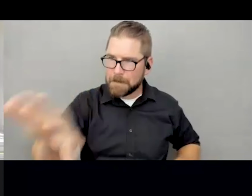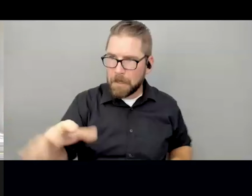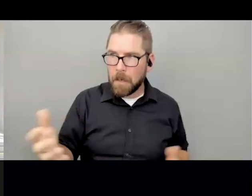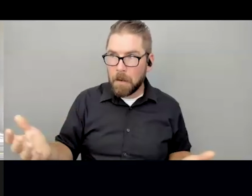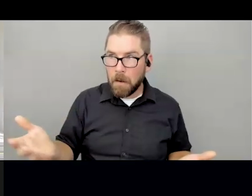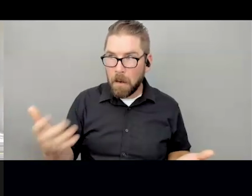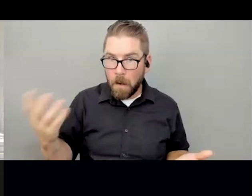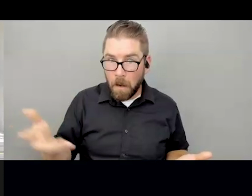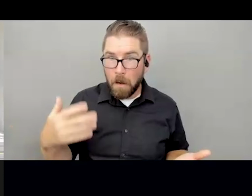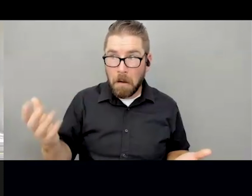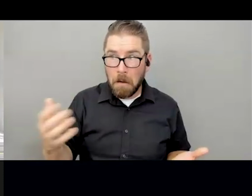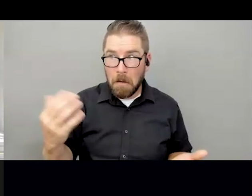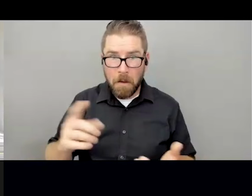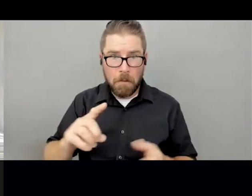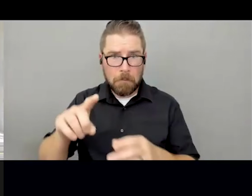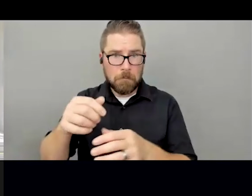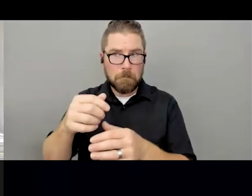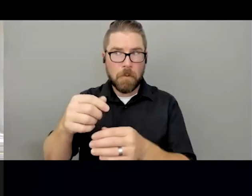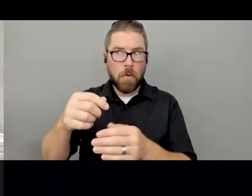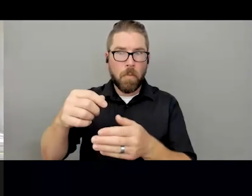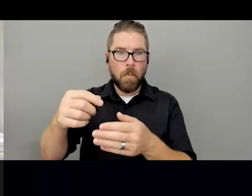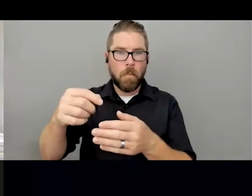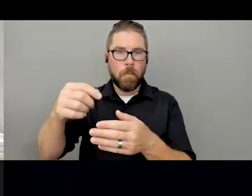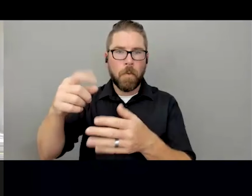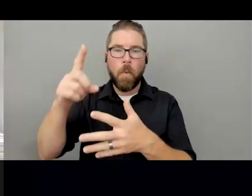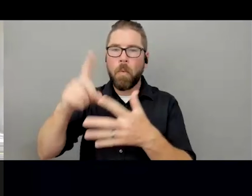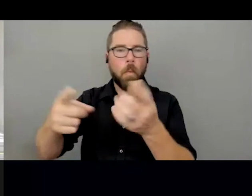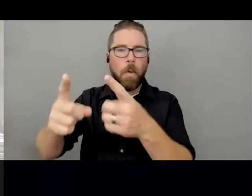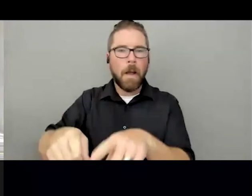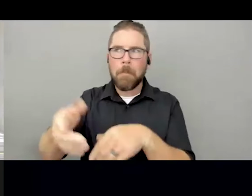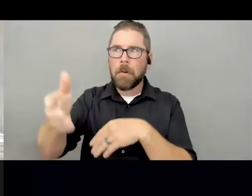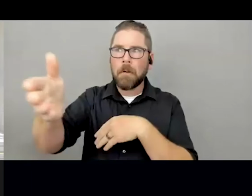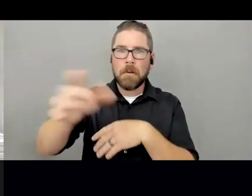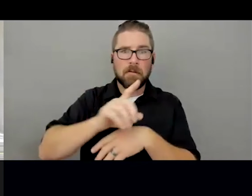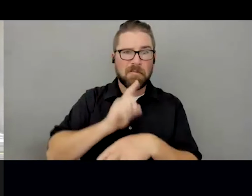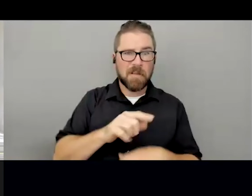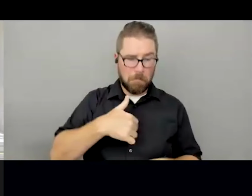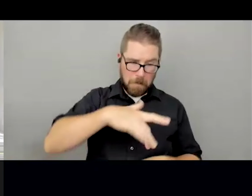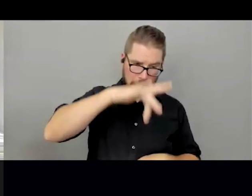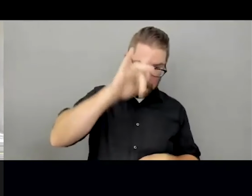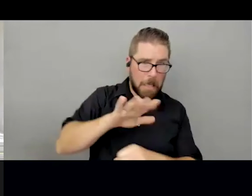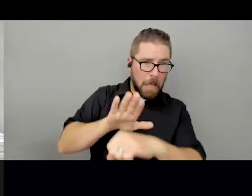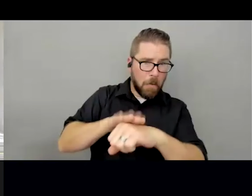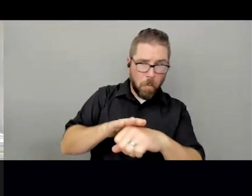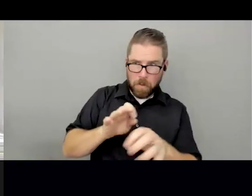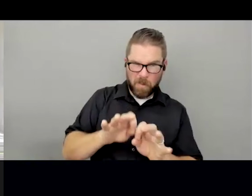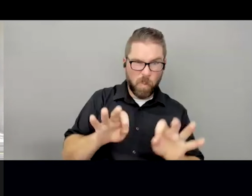You know, is this worth my energy, my time, my efforts? You know, people don't want to do things that just doesn't, yield results.